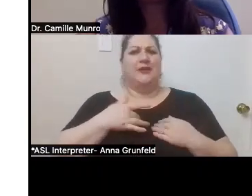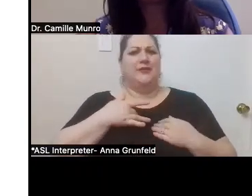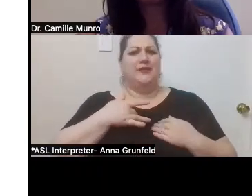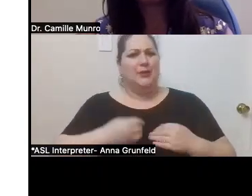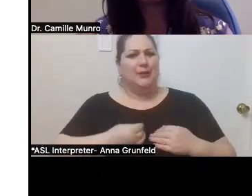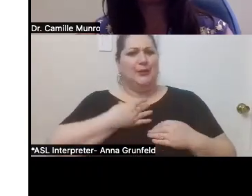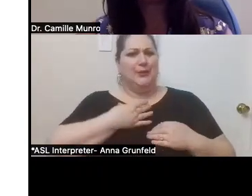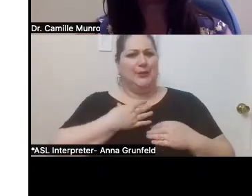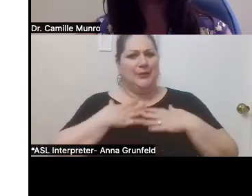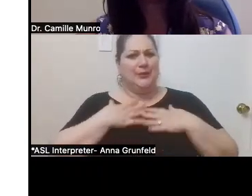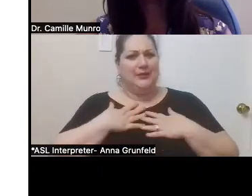So thank you.